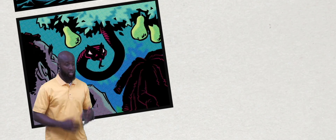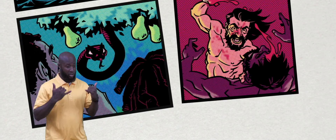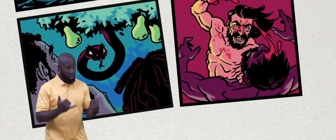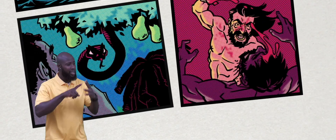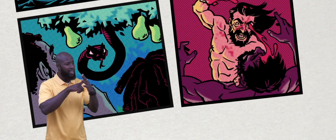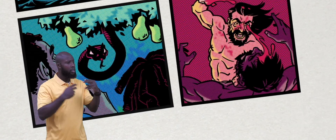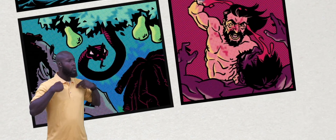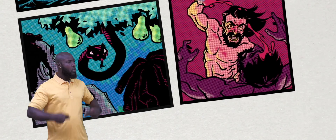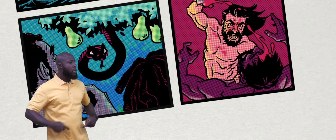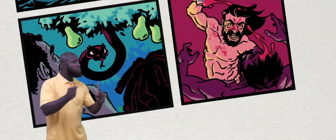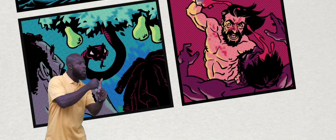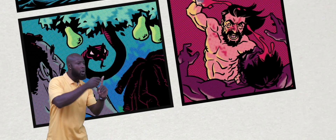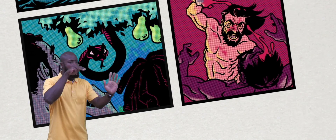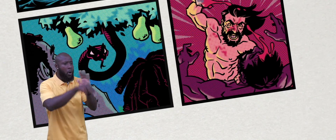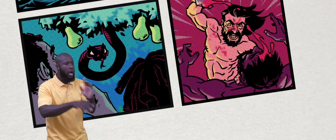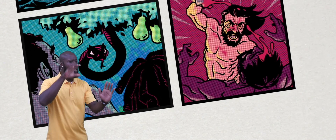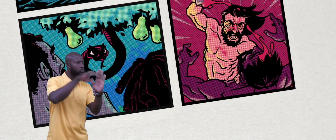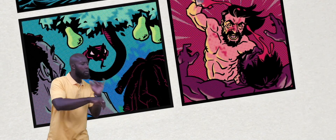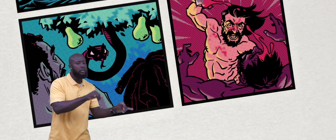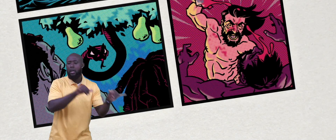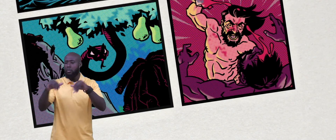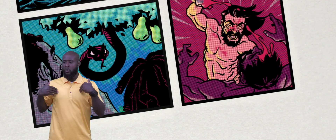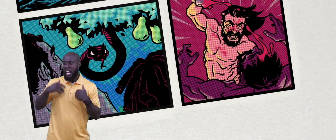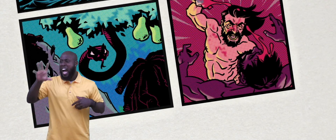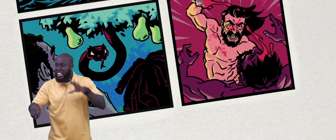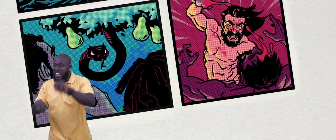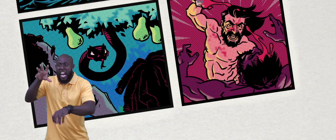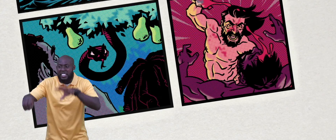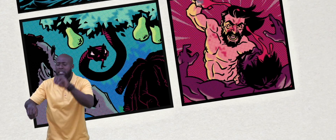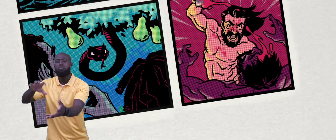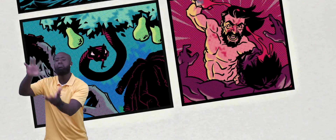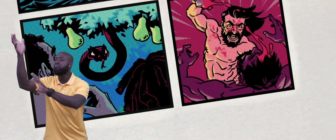Jon: And start acting like violent beasts.